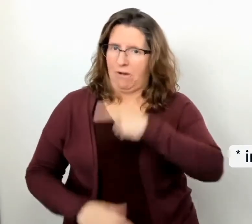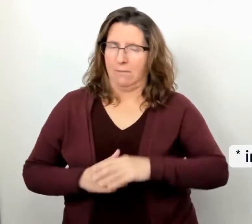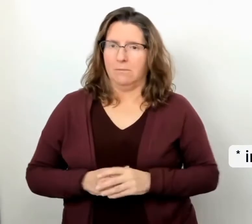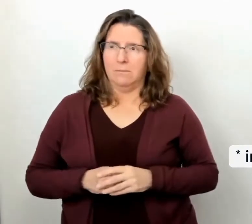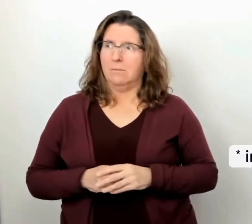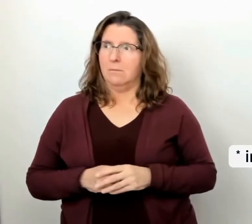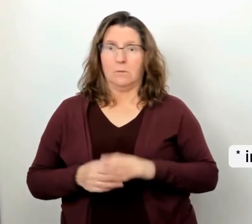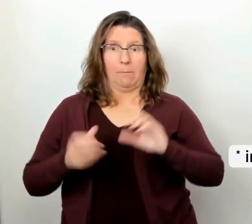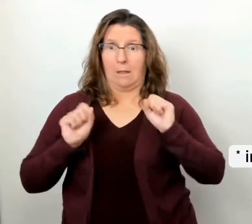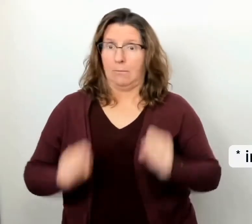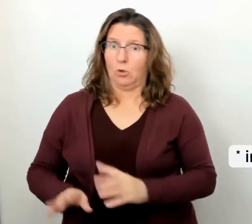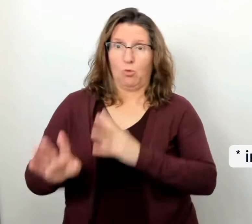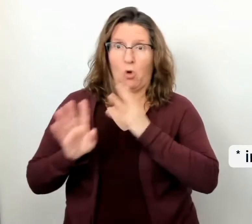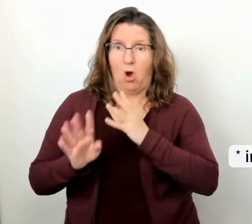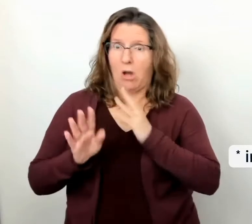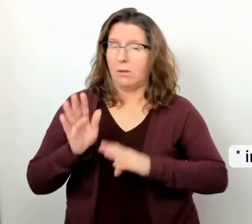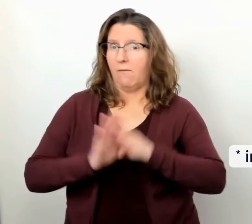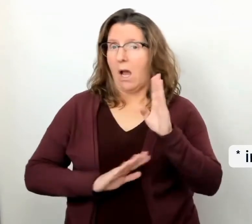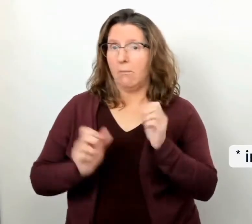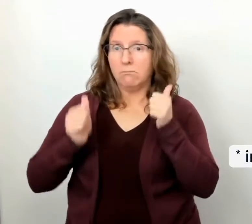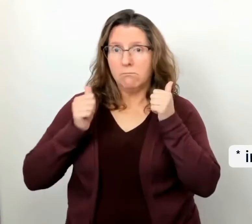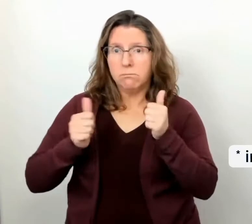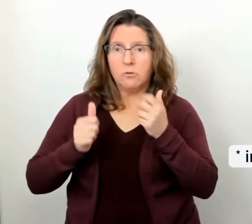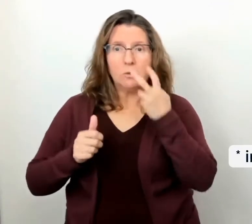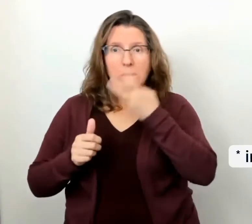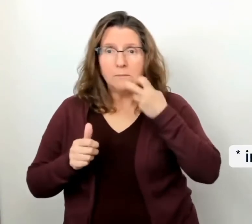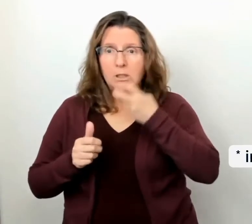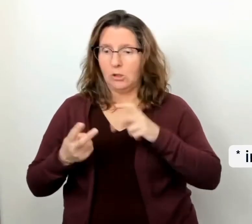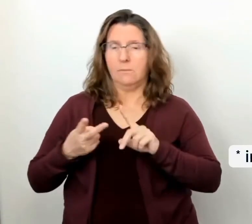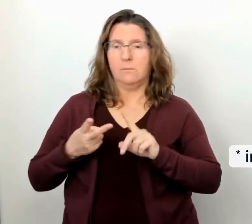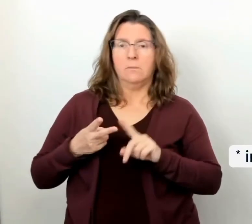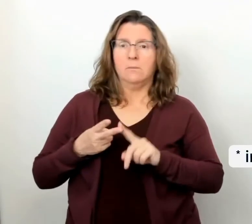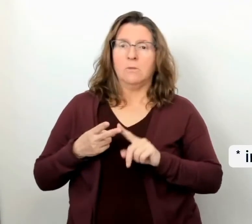I was taught to hide the fact I was deaf and to pass as hearing as much as possible.